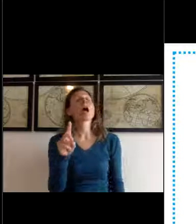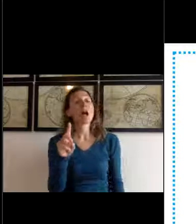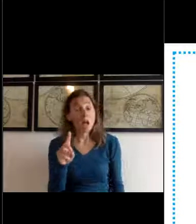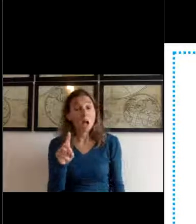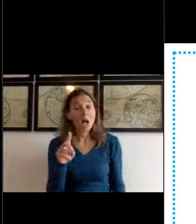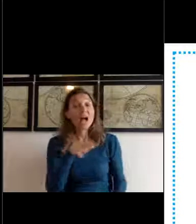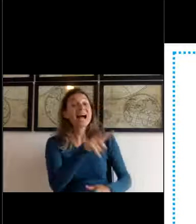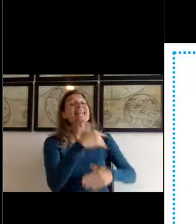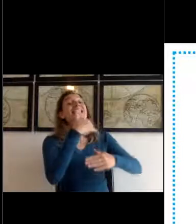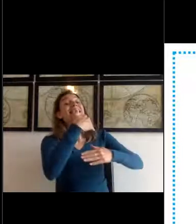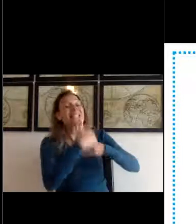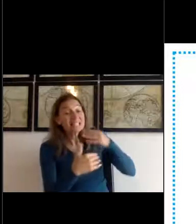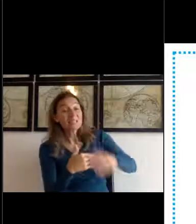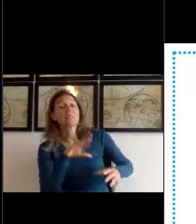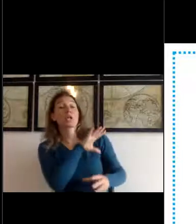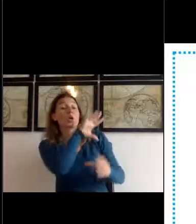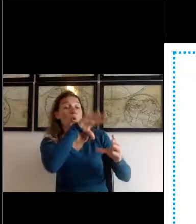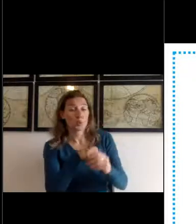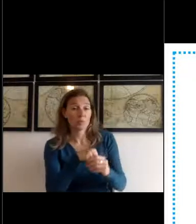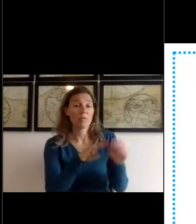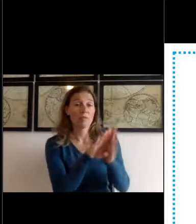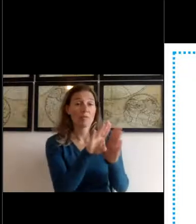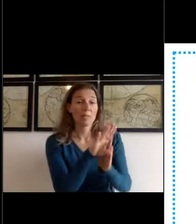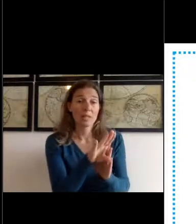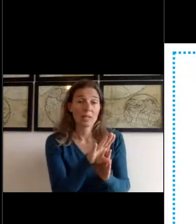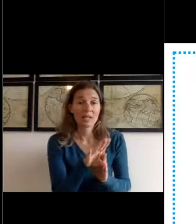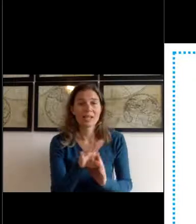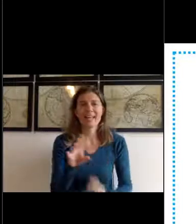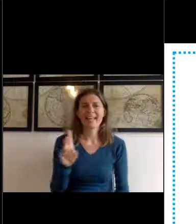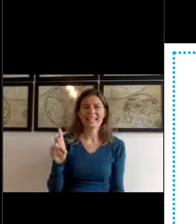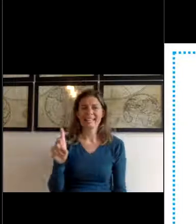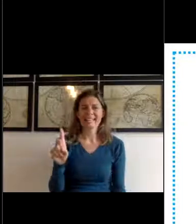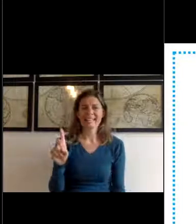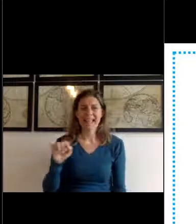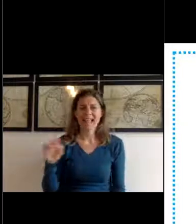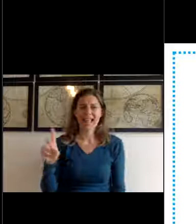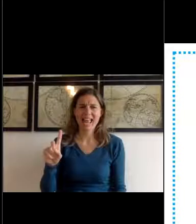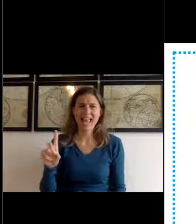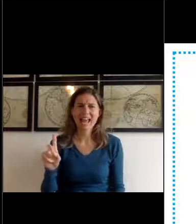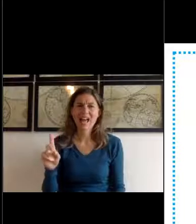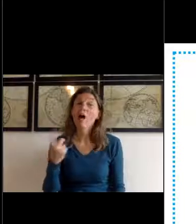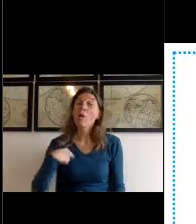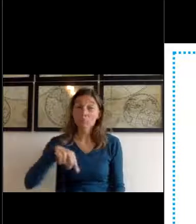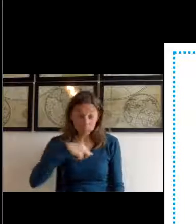DID. We never called it by name, but we do use many of the elements.